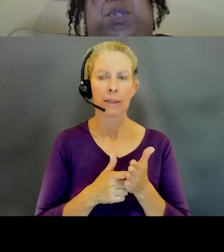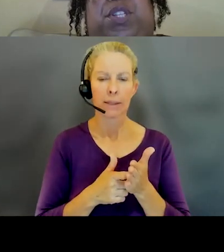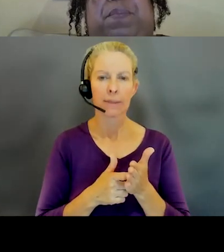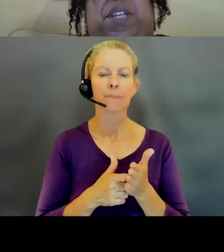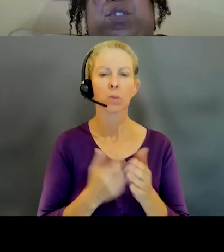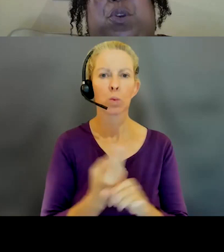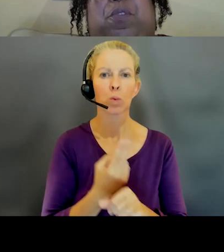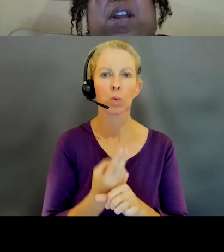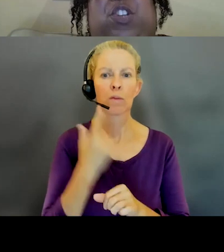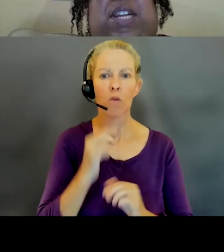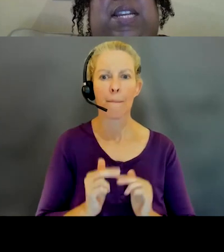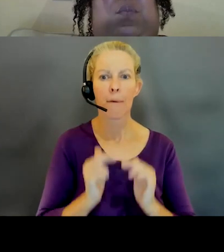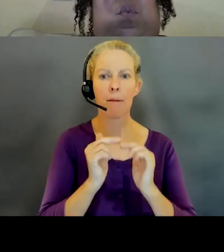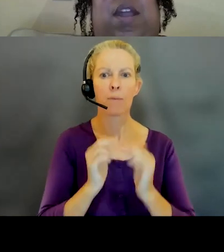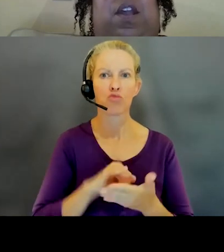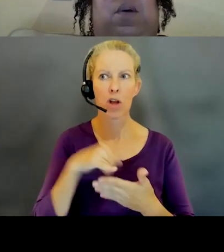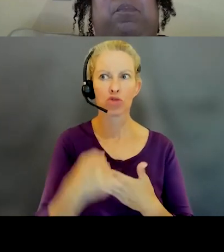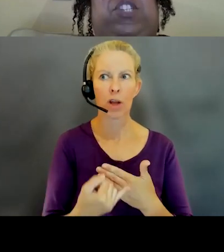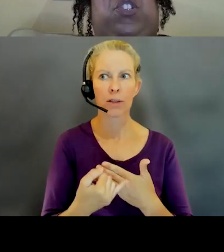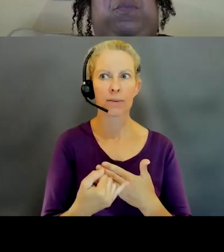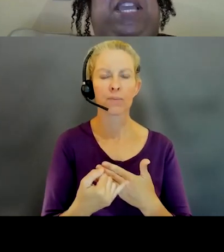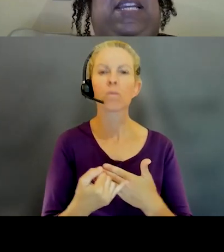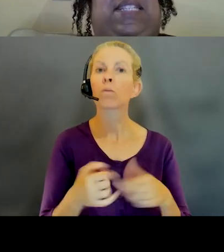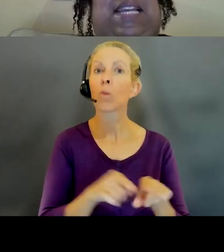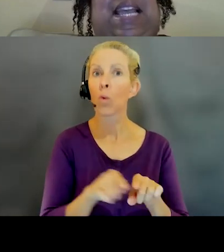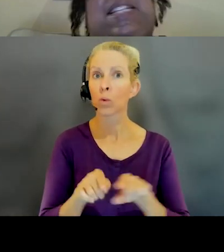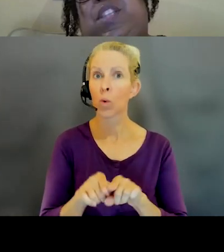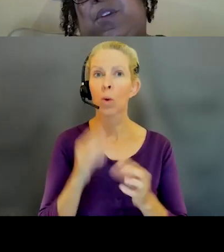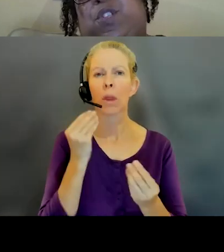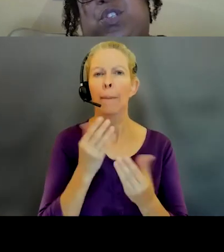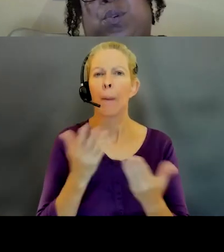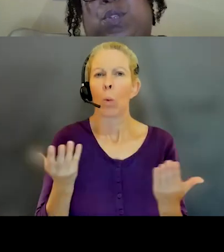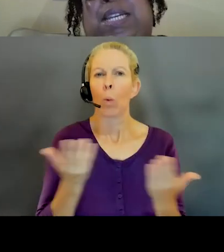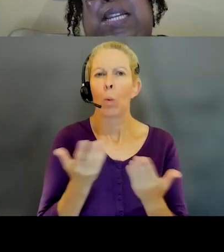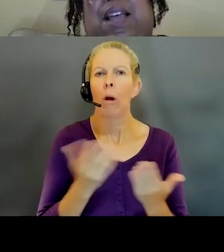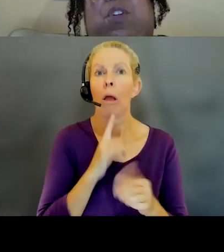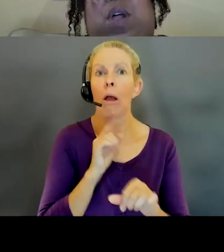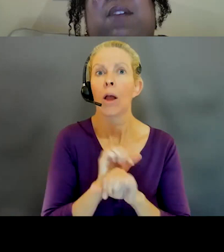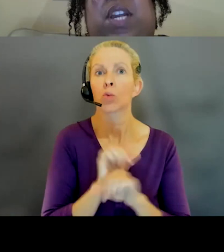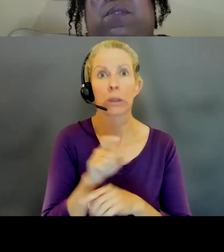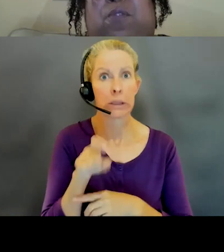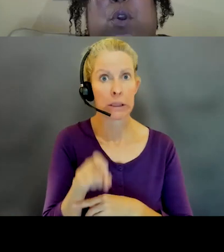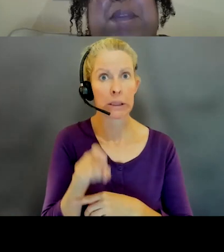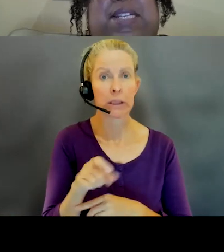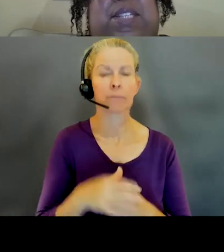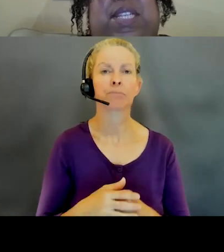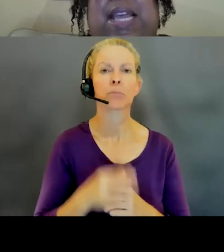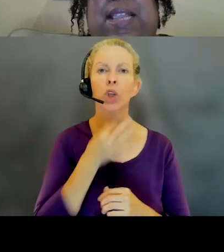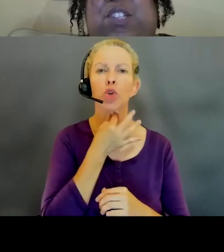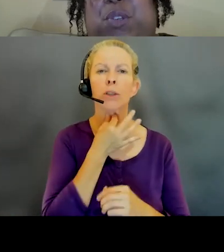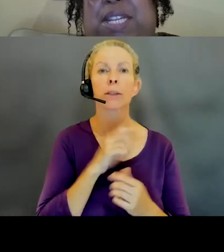to build your project and what must you meet? Is there a certain level of conformance that you need